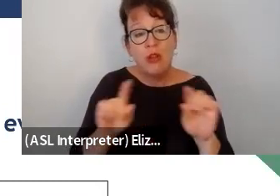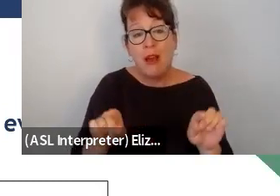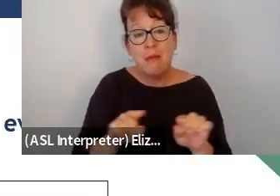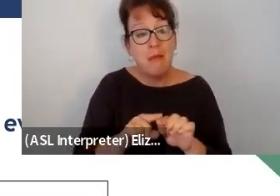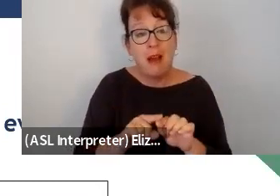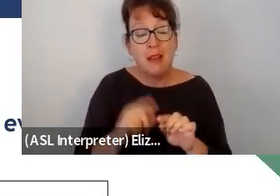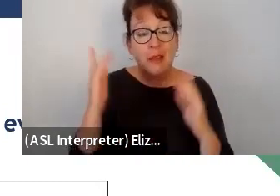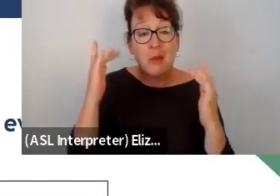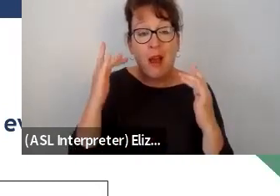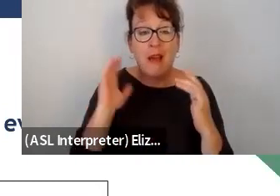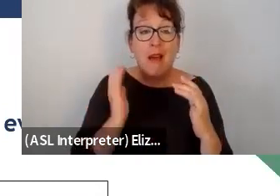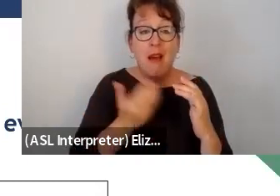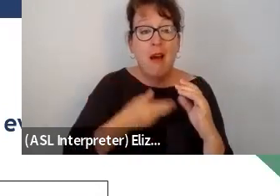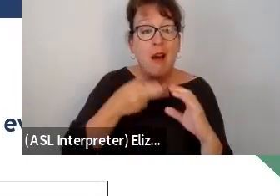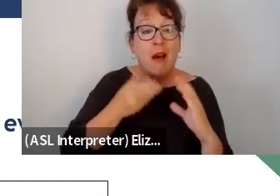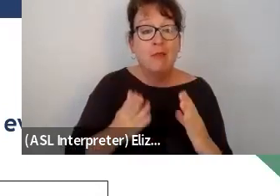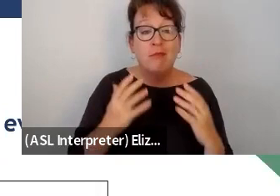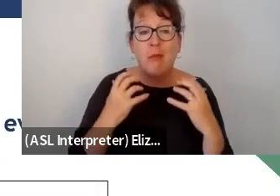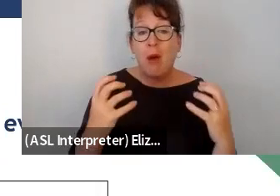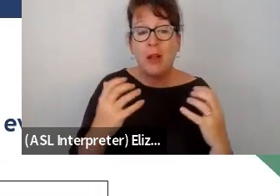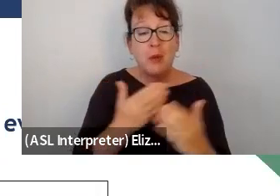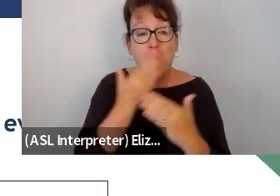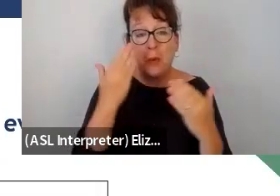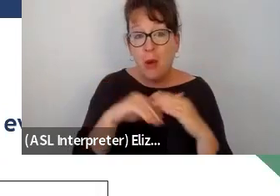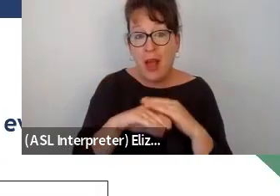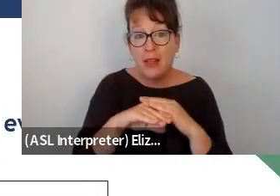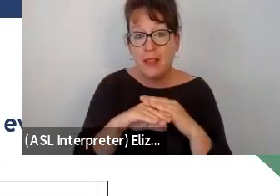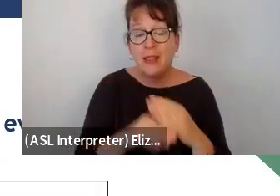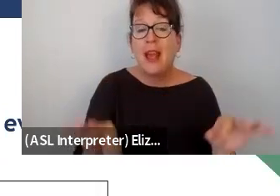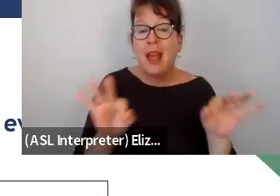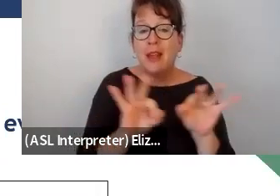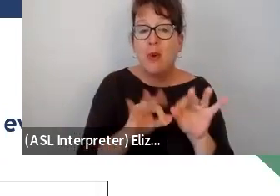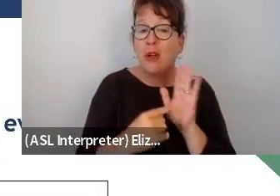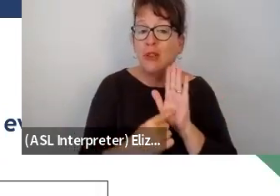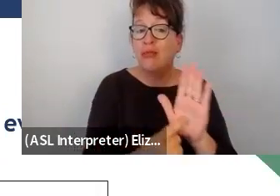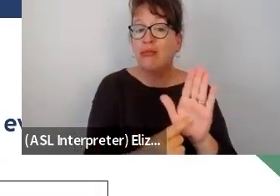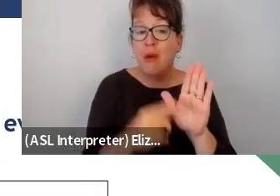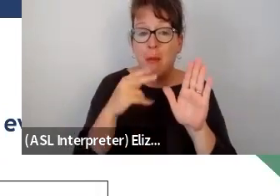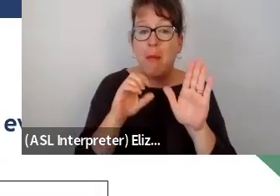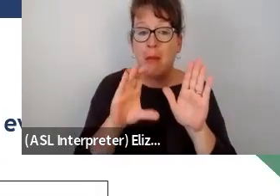in clean port infrastructure and operations is both vital to our prosperity and provides